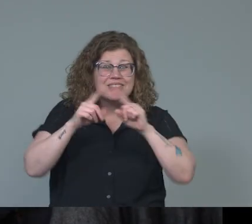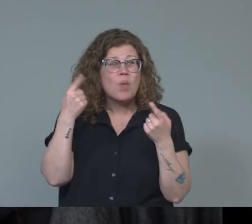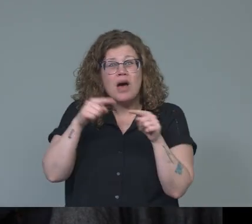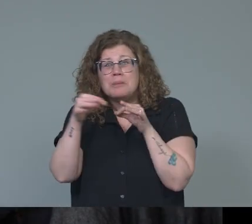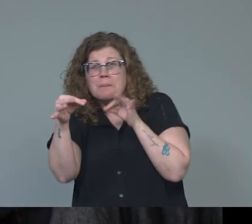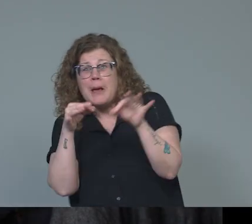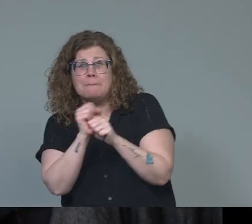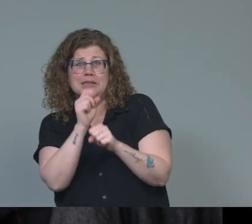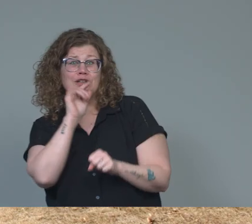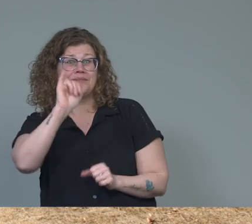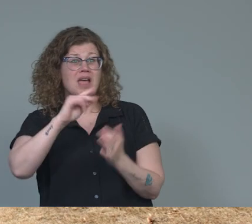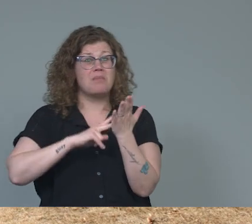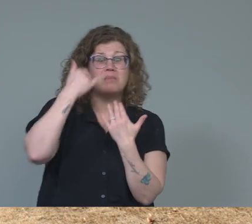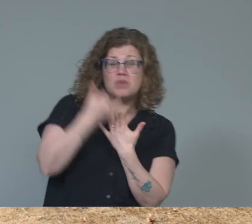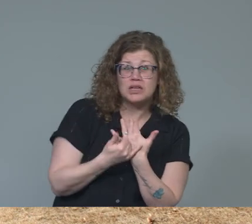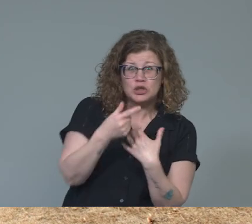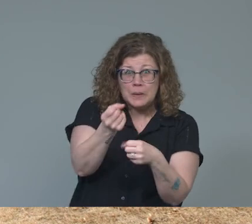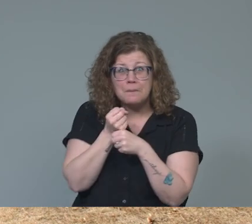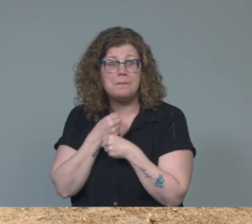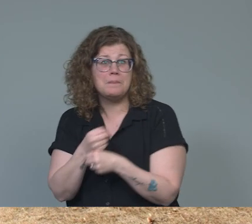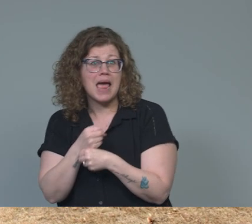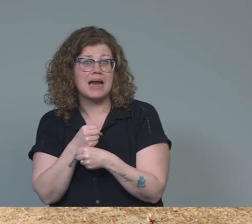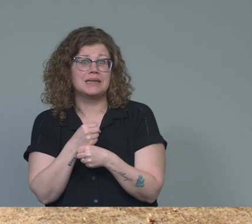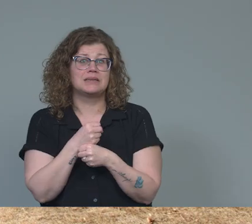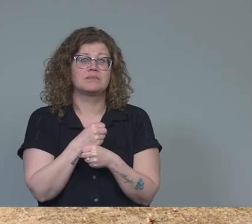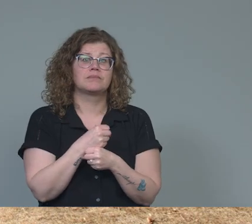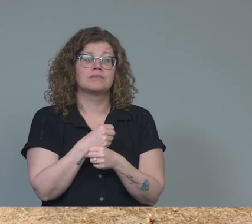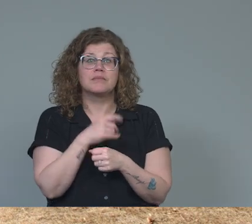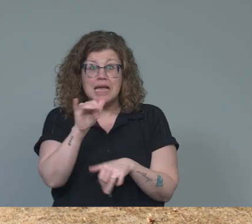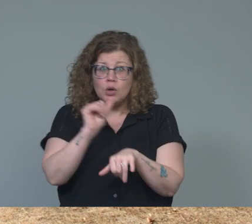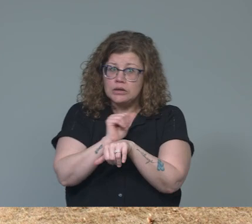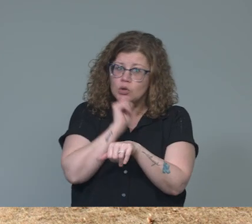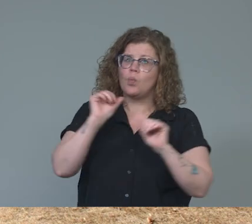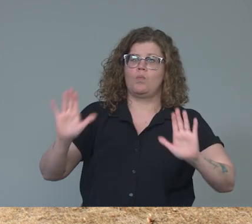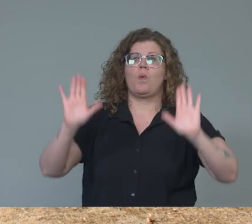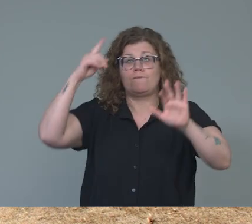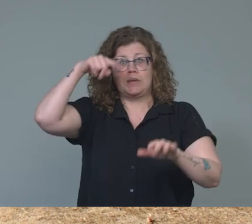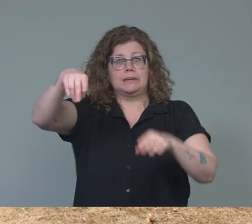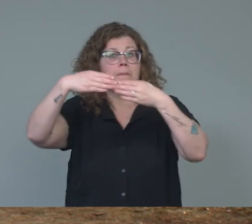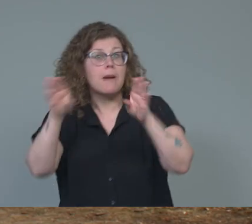helped me a lot and, you know, and, took some of the burdens from, you know, from that budget and